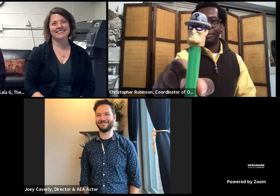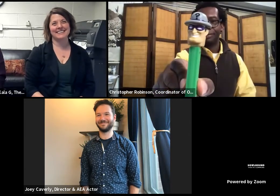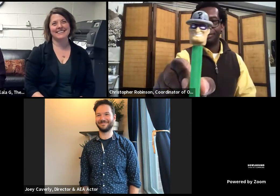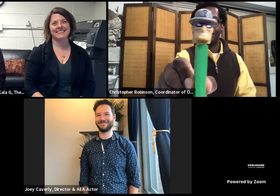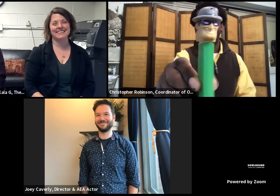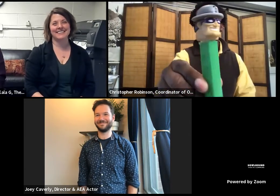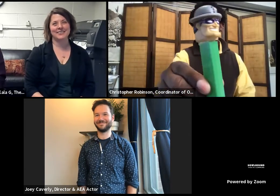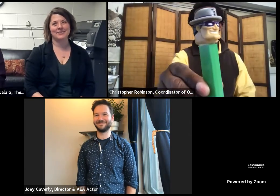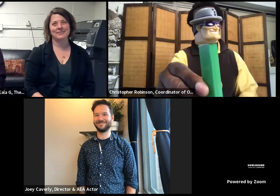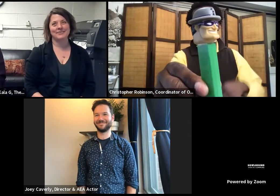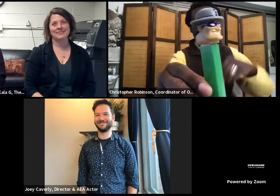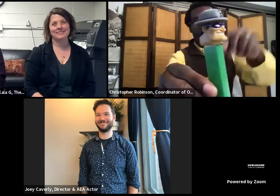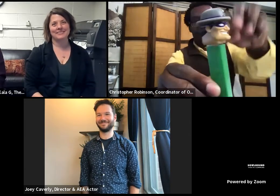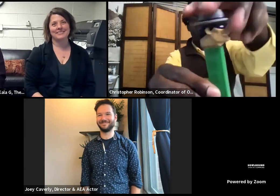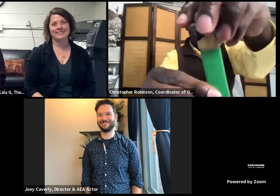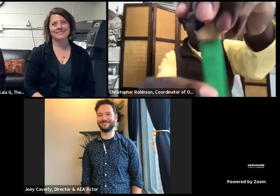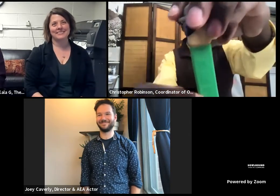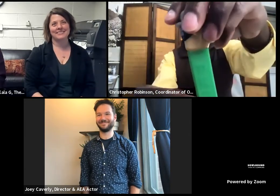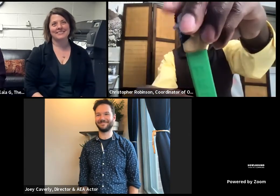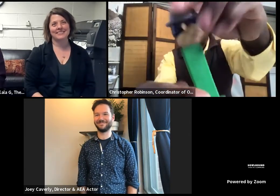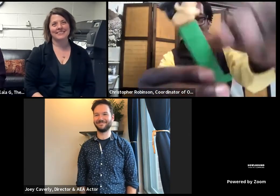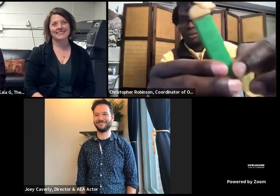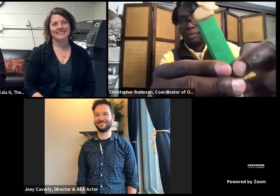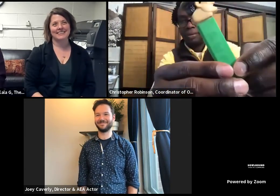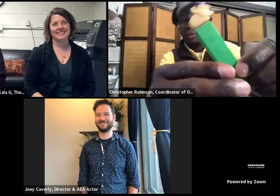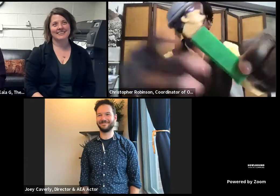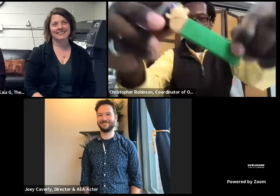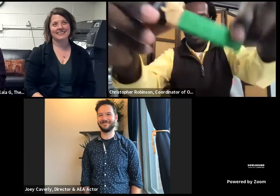my friend here who is a PEZ dispenser,